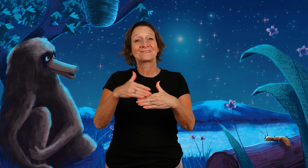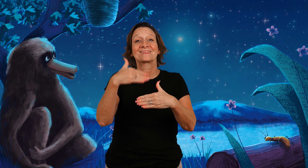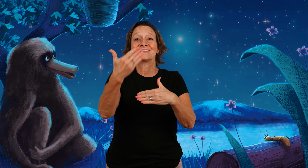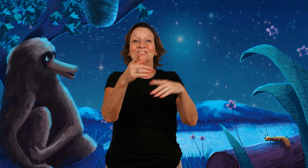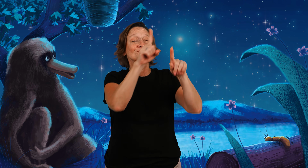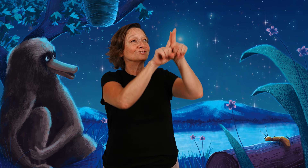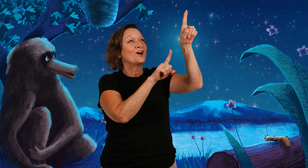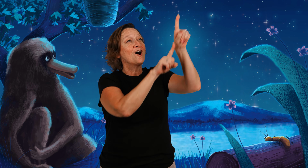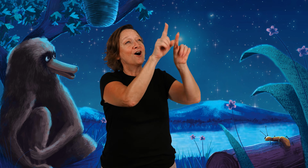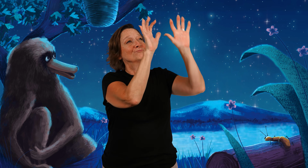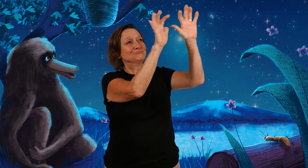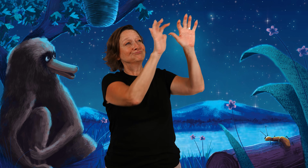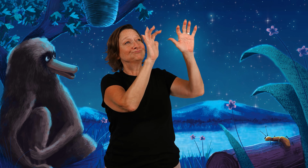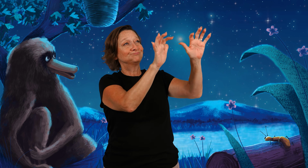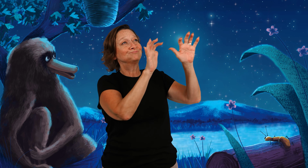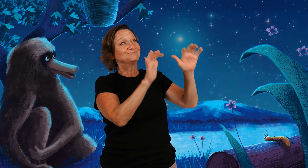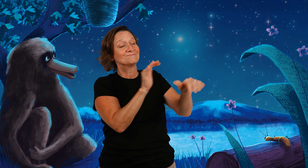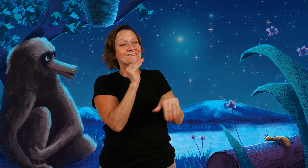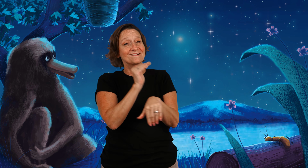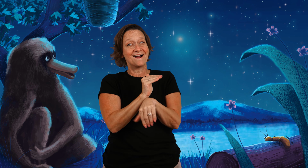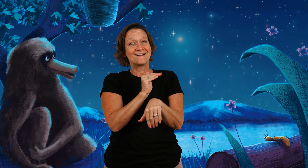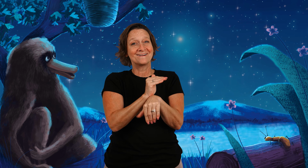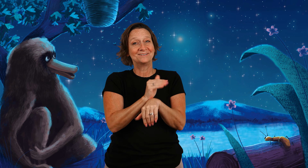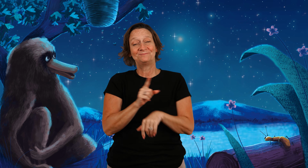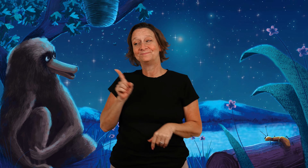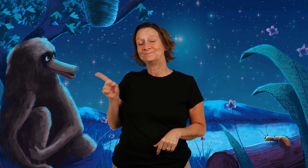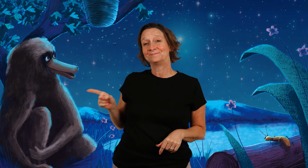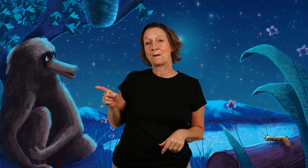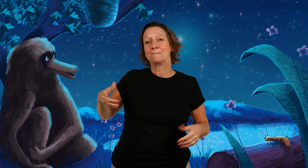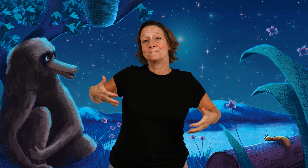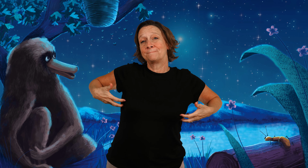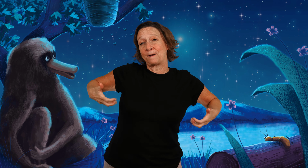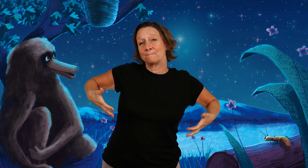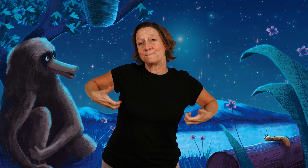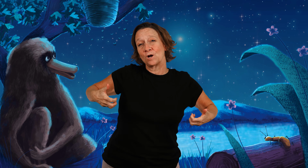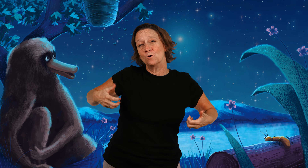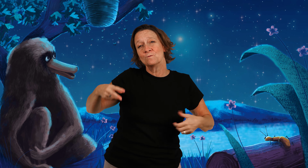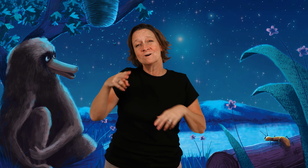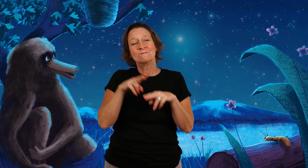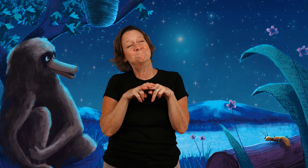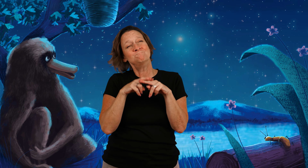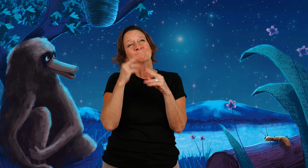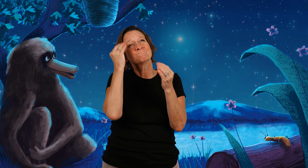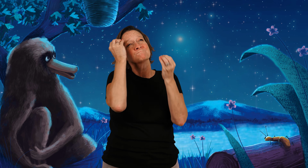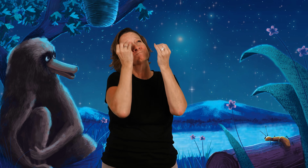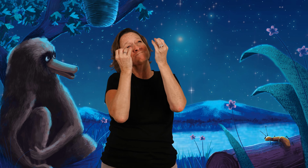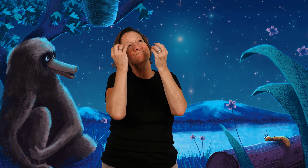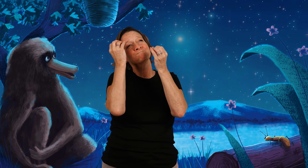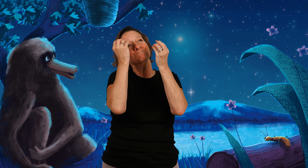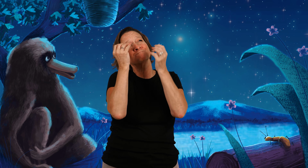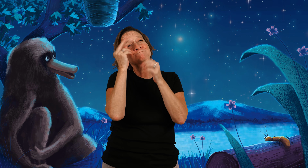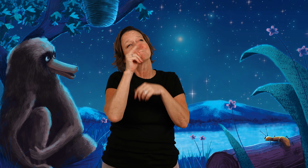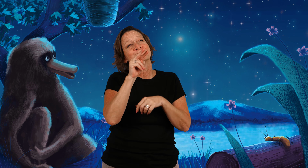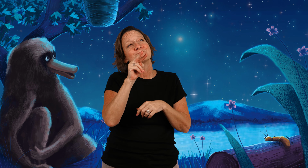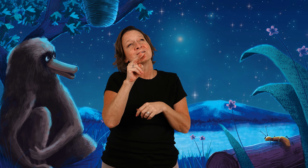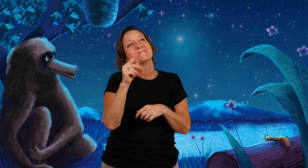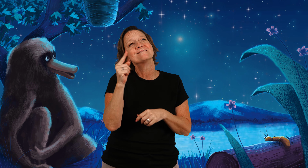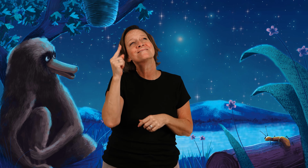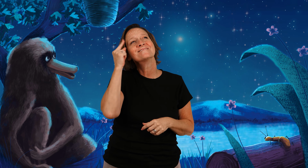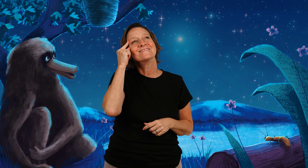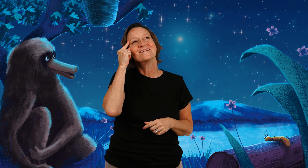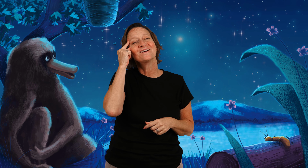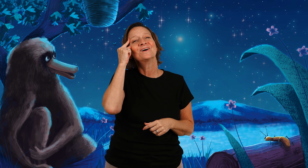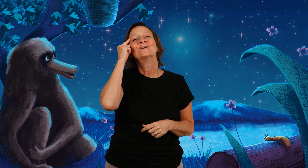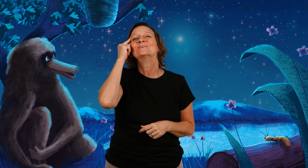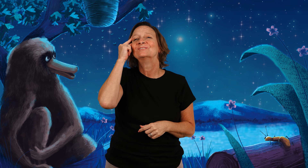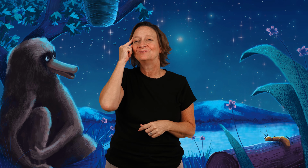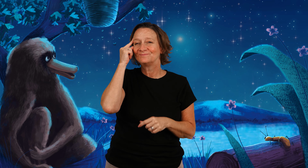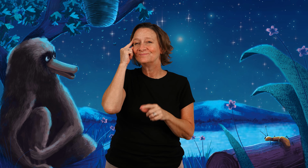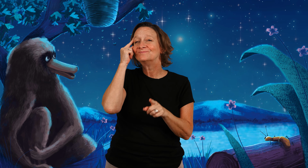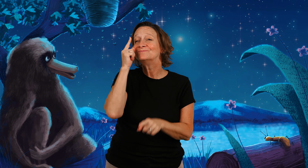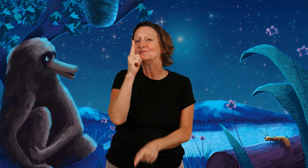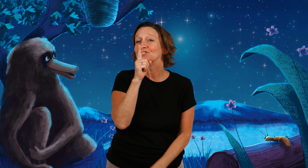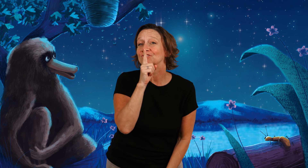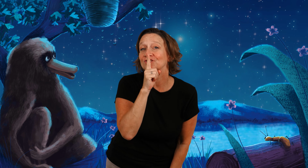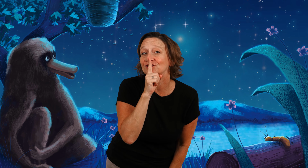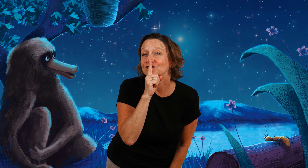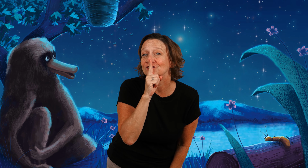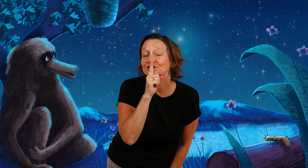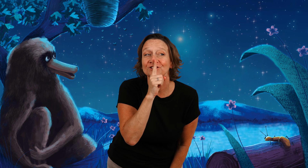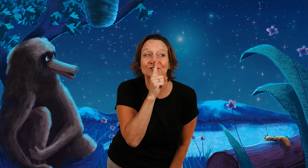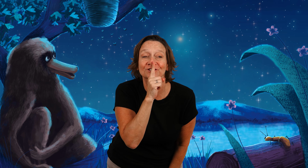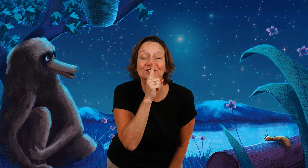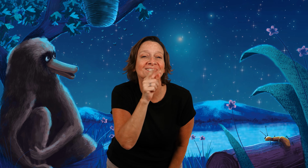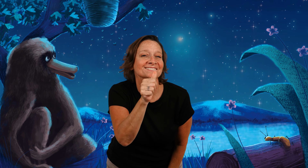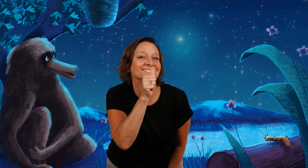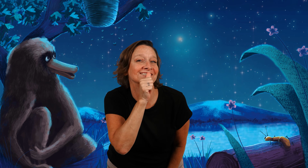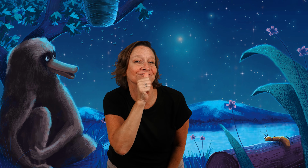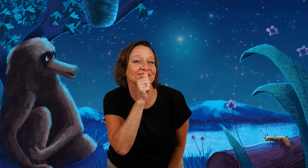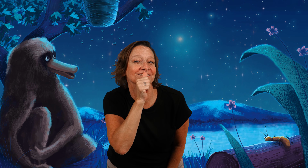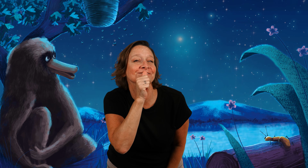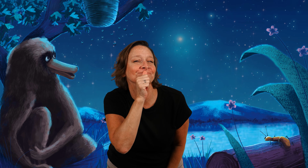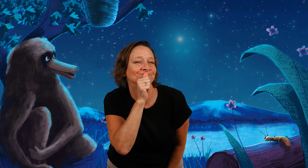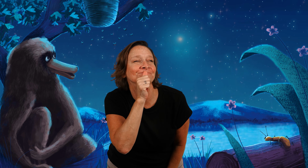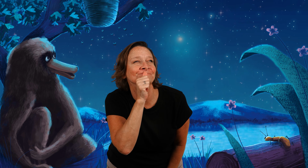The next starry night, Baboon thinks he figured out their— SHHH—Secret.